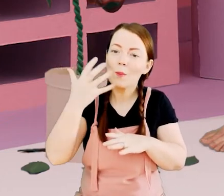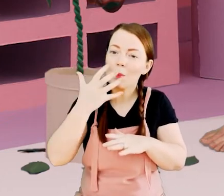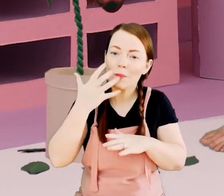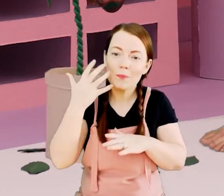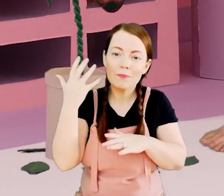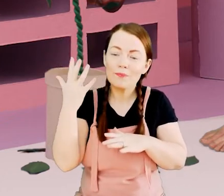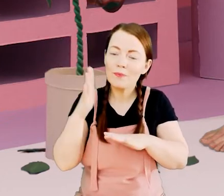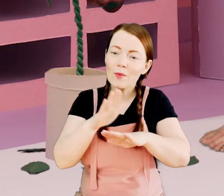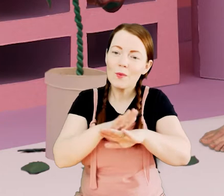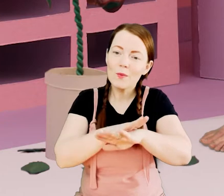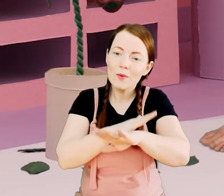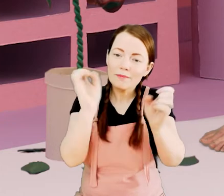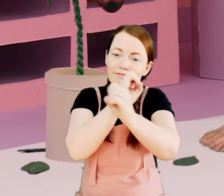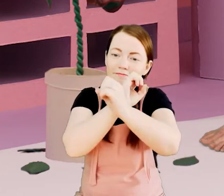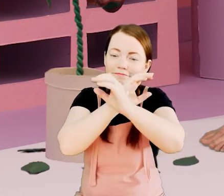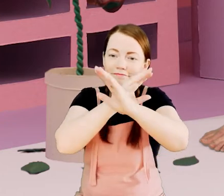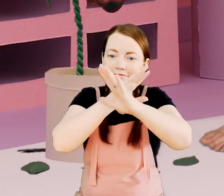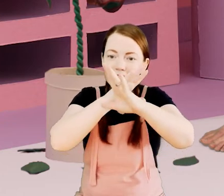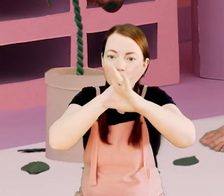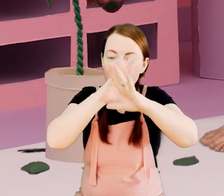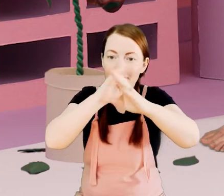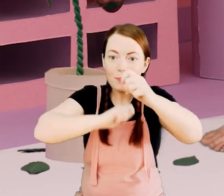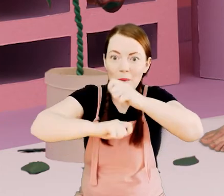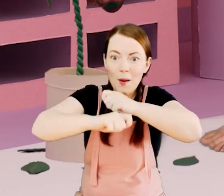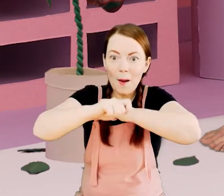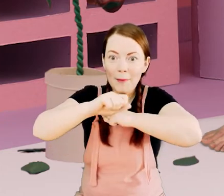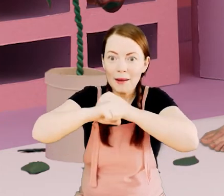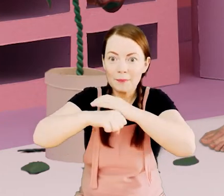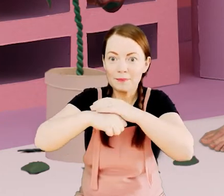Very slowly, imagine yourself start to grow,